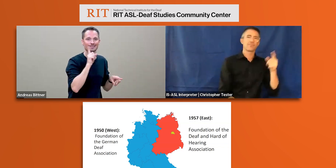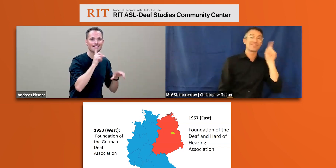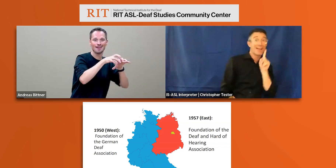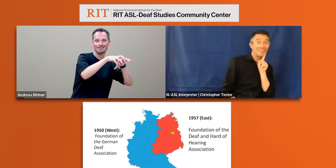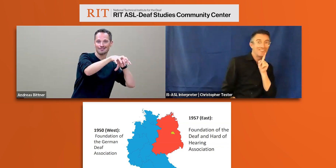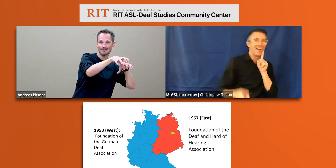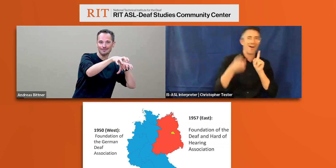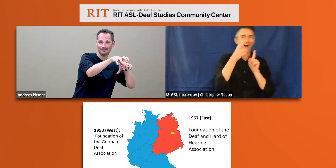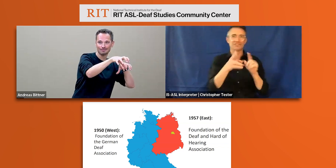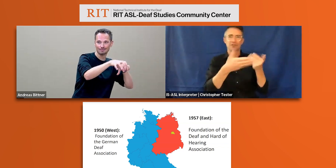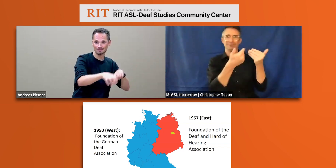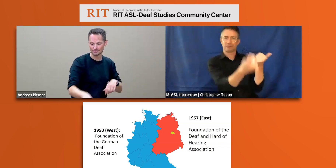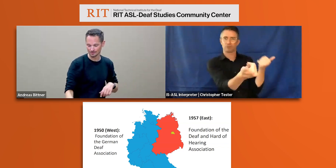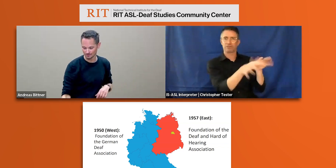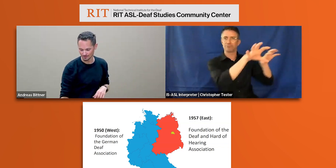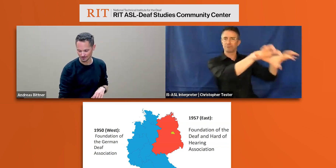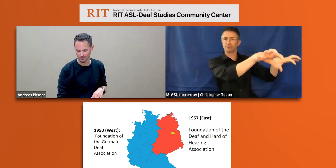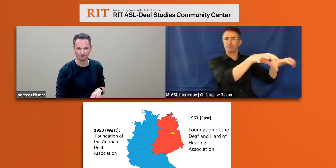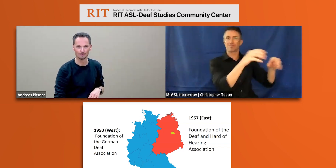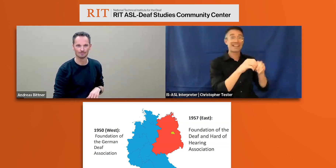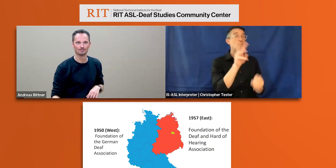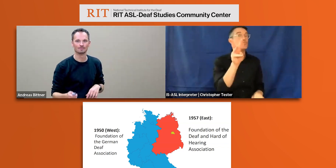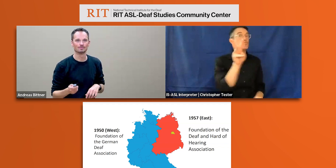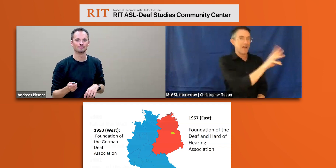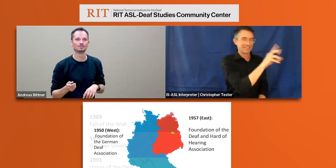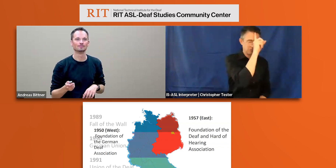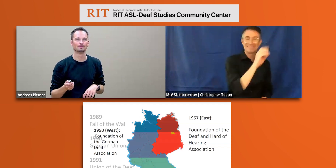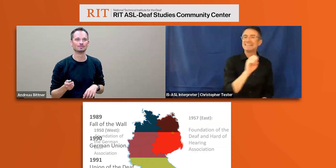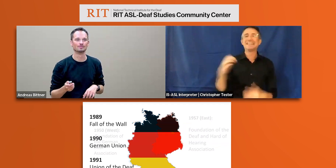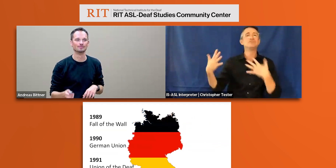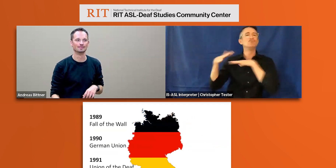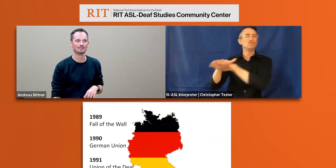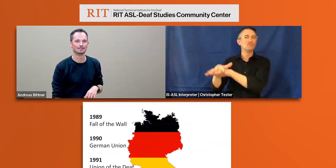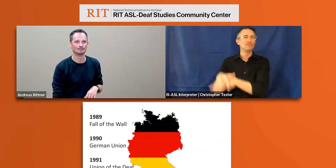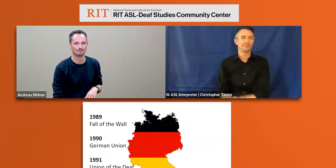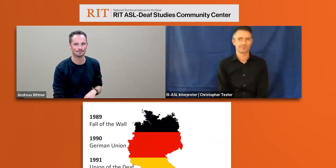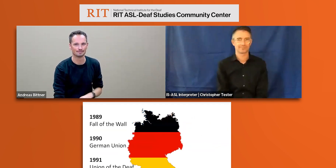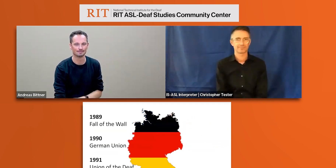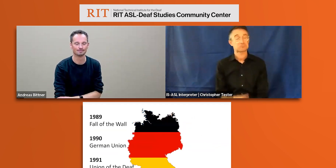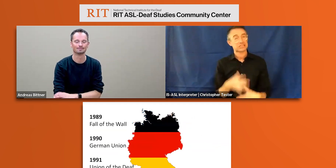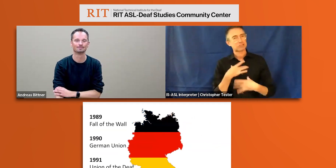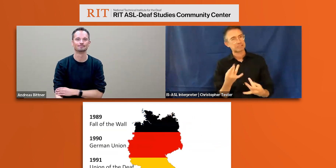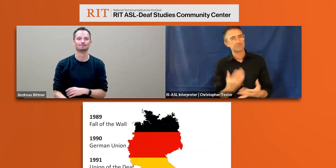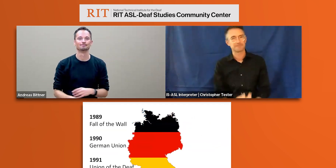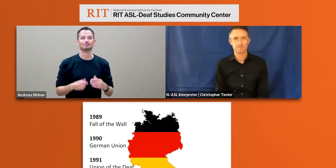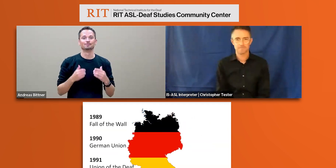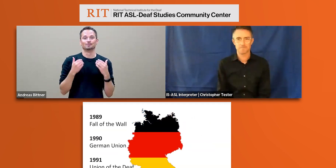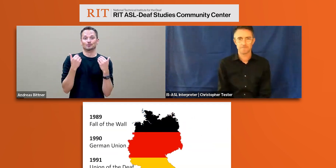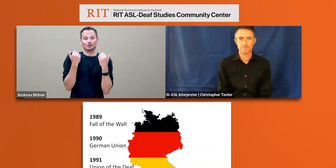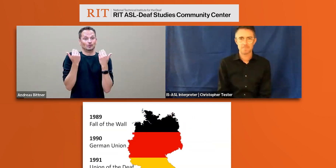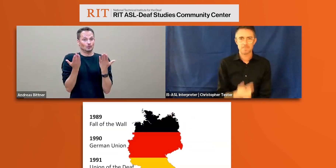But in the western part of Germany, the deaf associations and hard of hearing associations were kept separate,